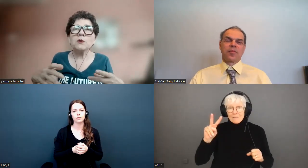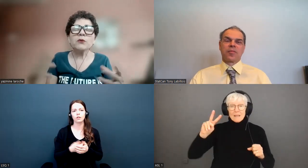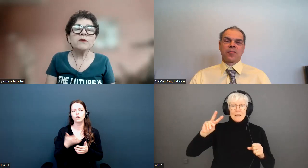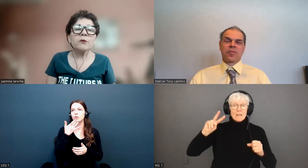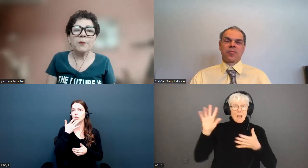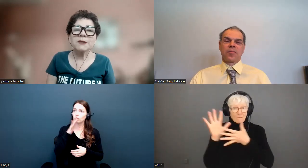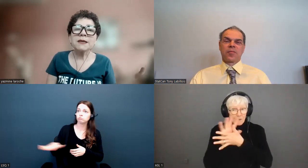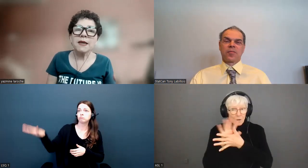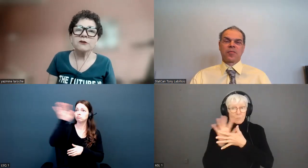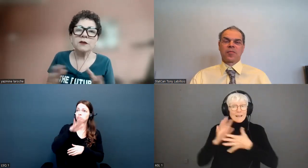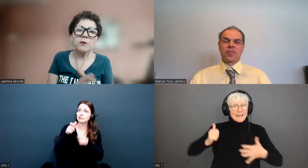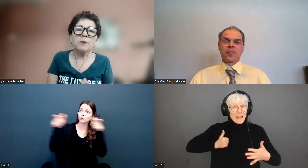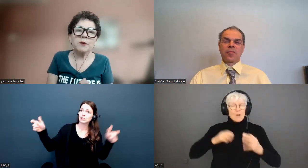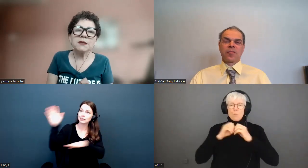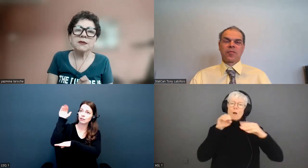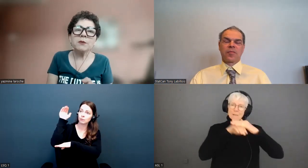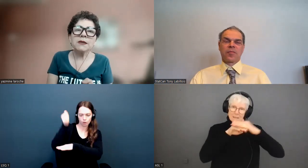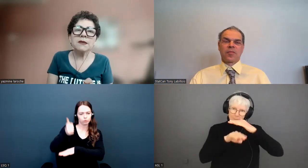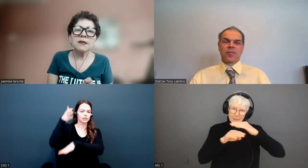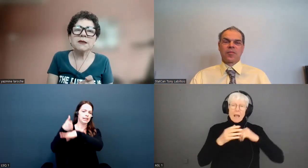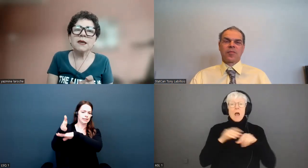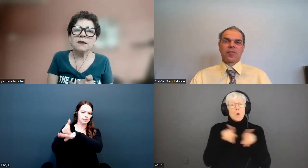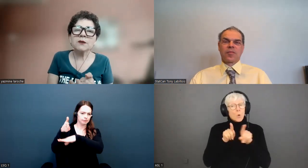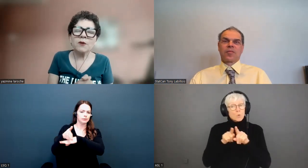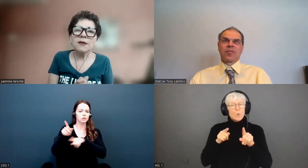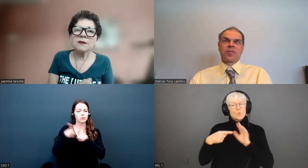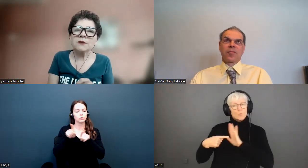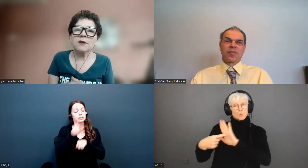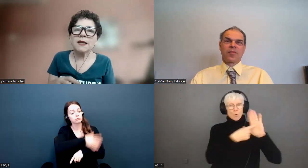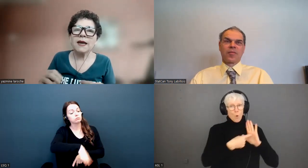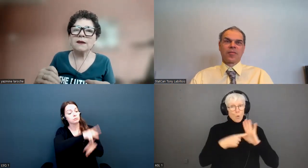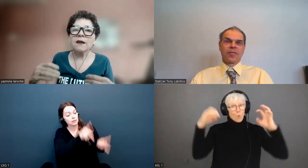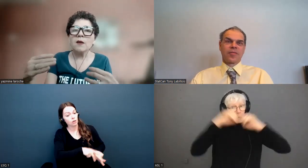improve the representation of people with disabilities in the screen industry in Canada